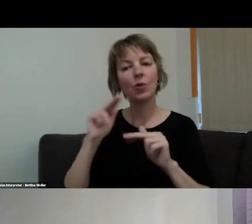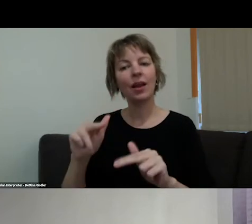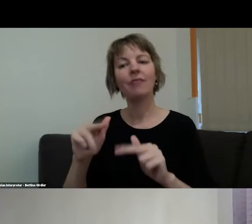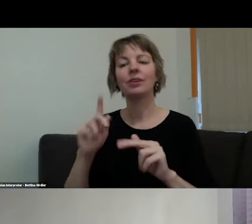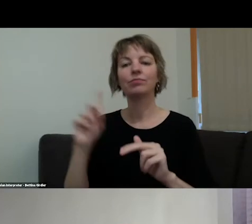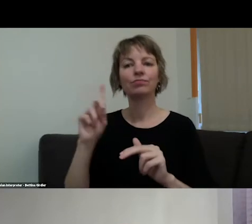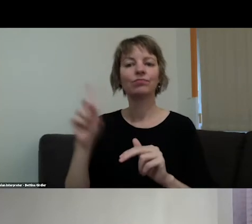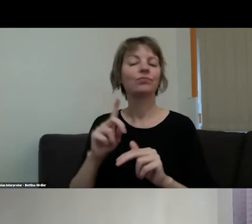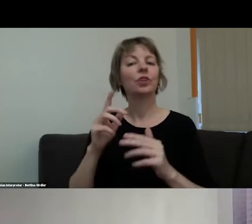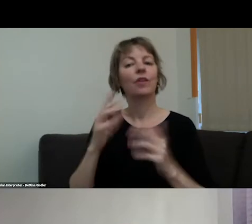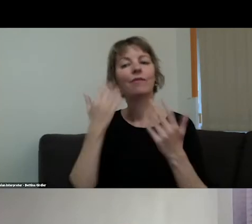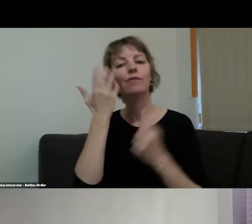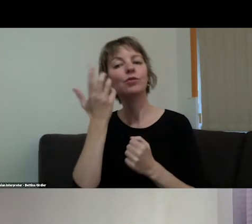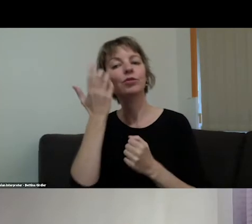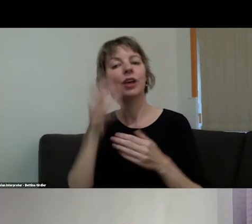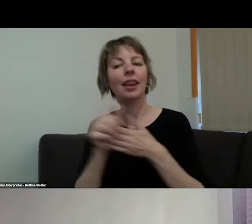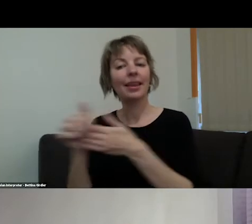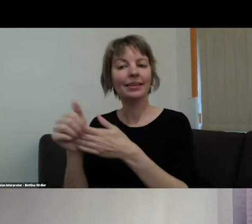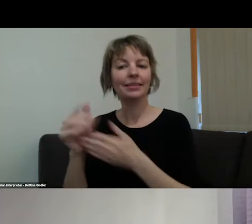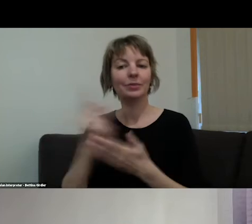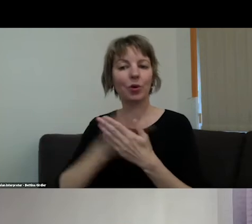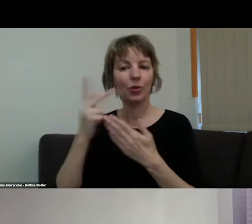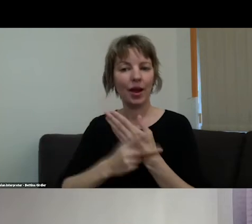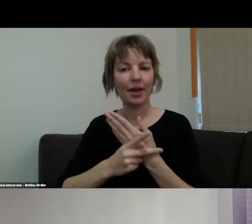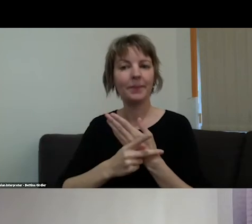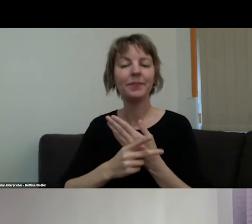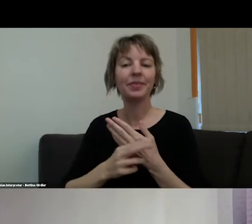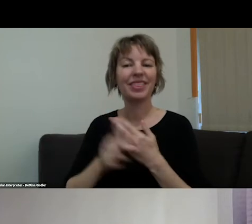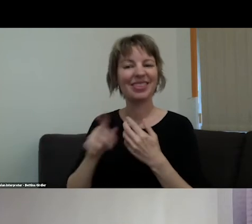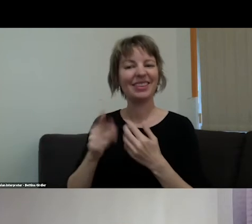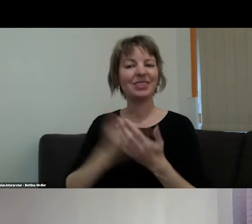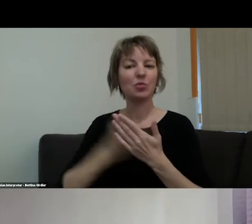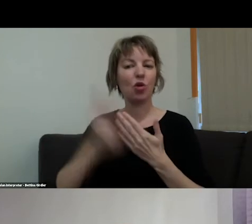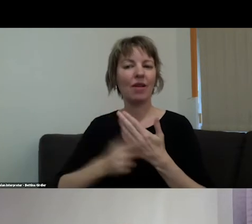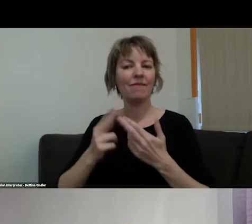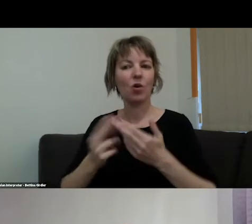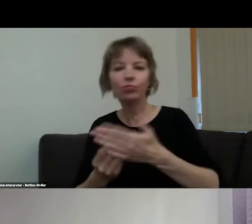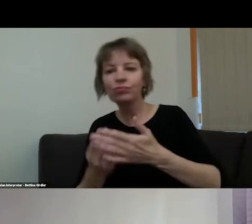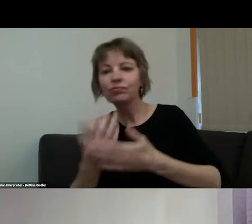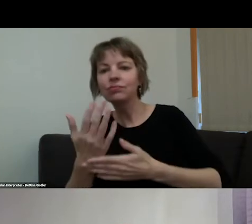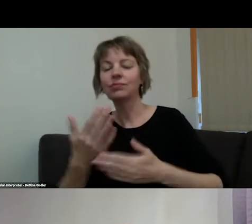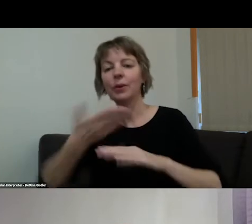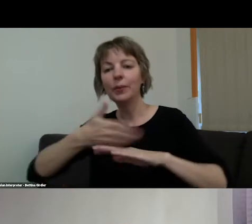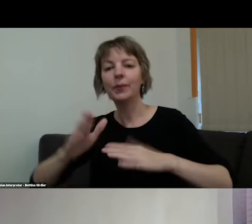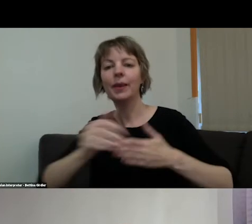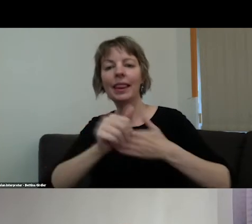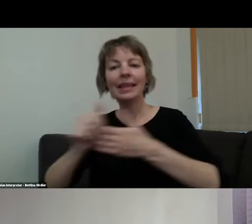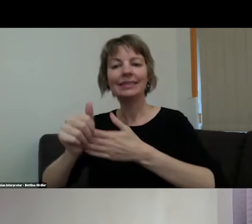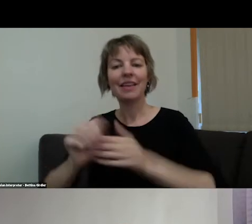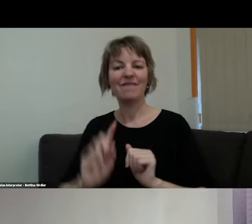which is our program for our emerging leaders in the first ten years of their career.